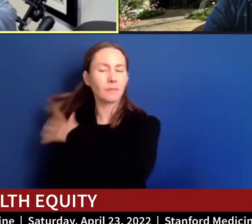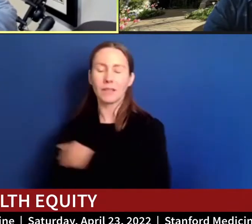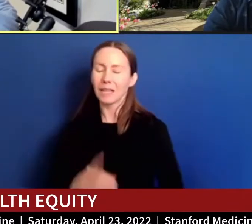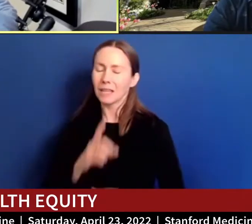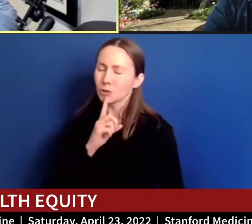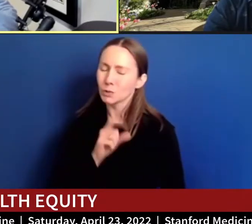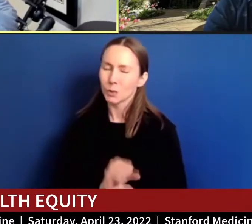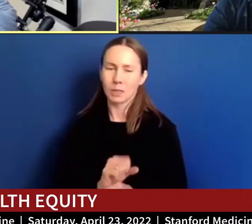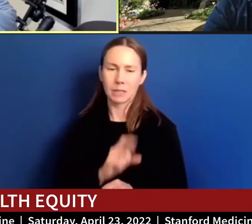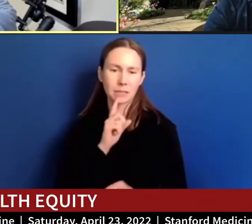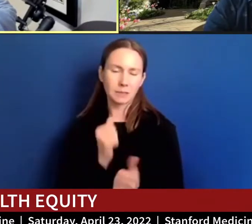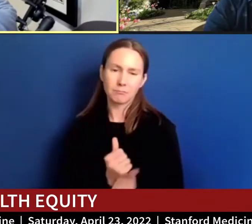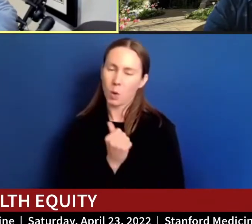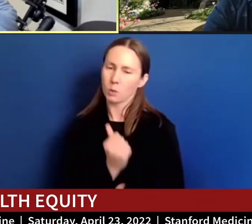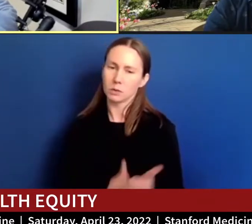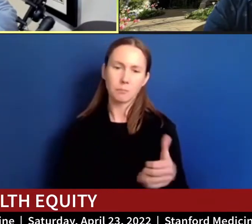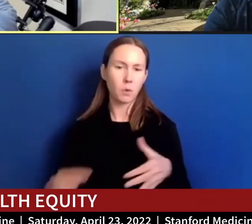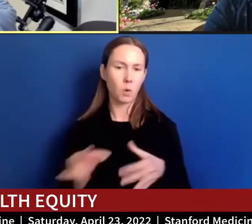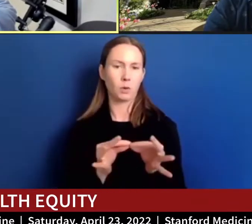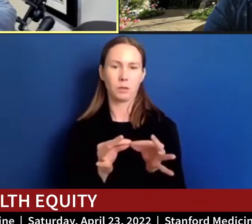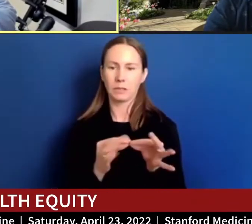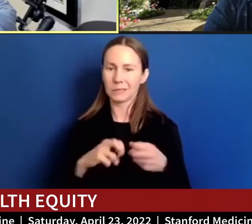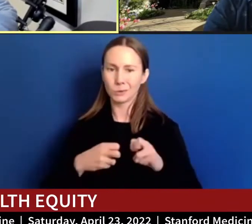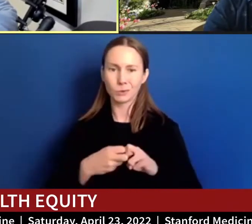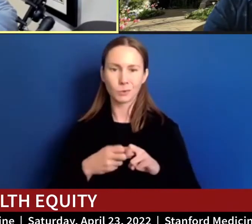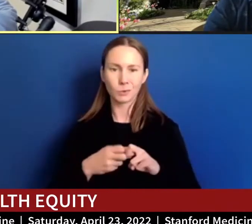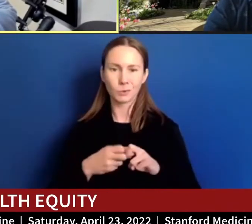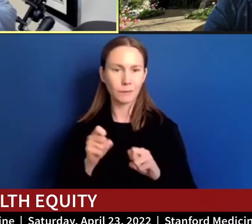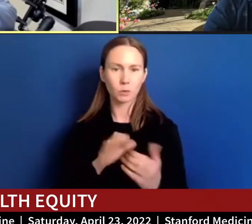most important issue that we have to address for people with disabilities, ‘cause